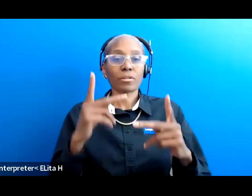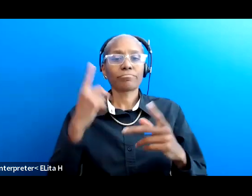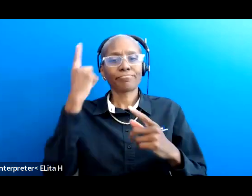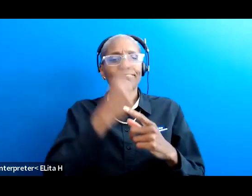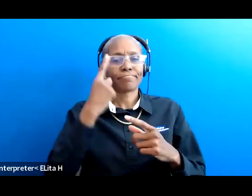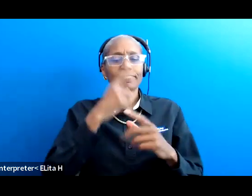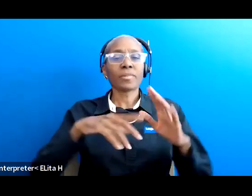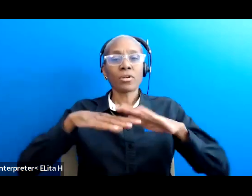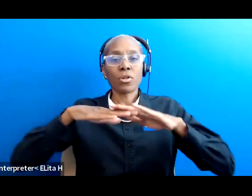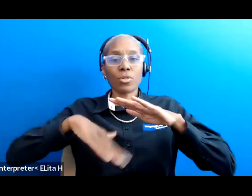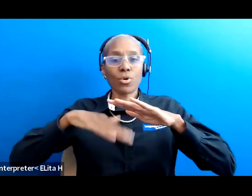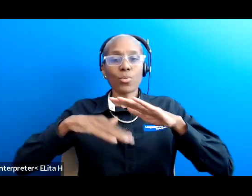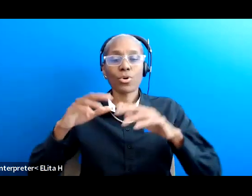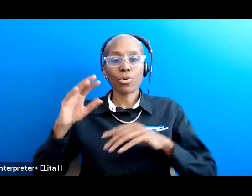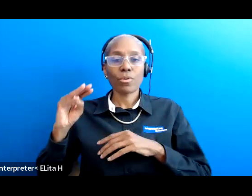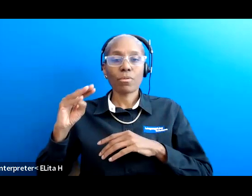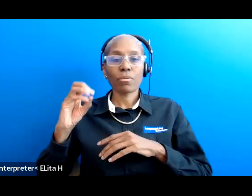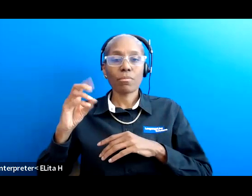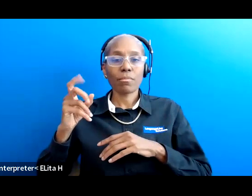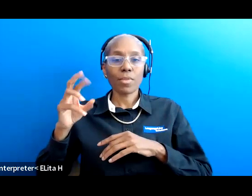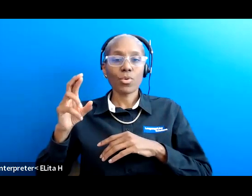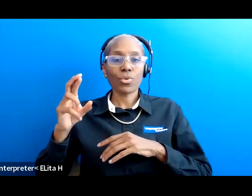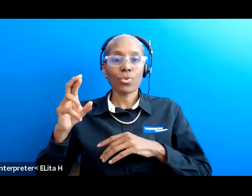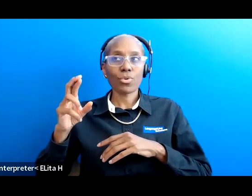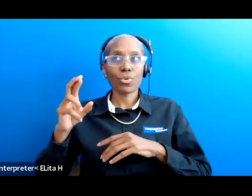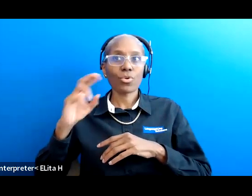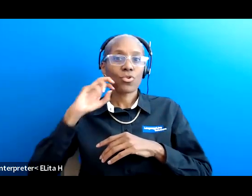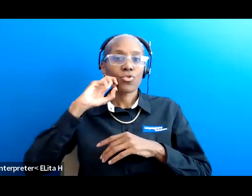injury and bowel and bladder, specifically incomplete injuries.